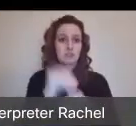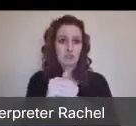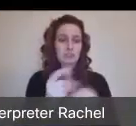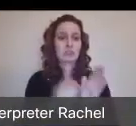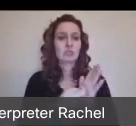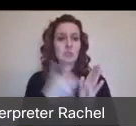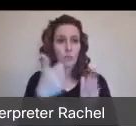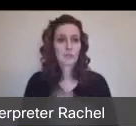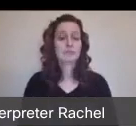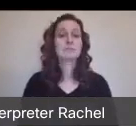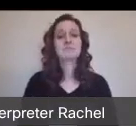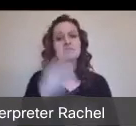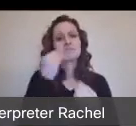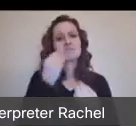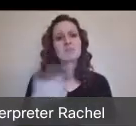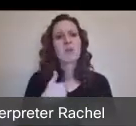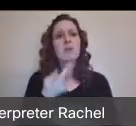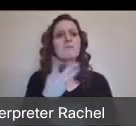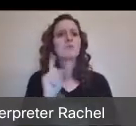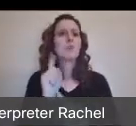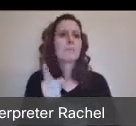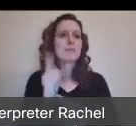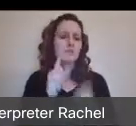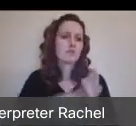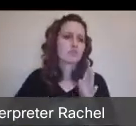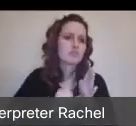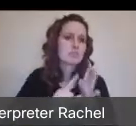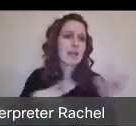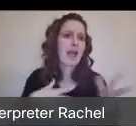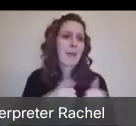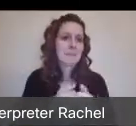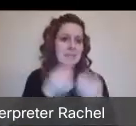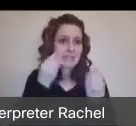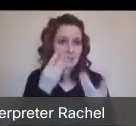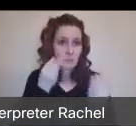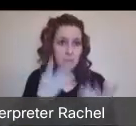I would like to take a few moments to review the updated guidance and what is required to